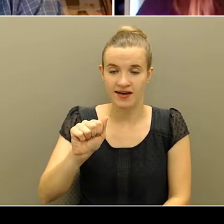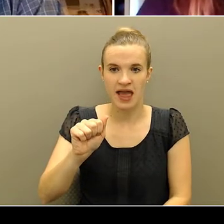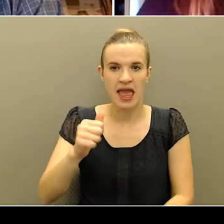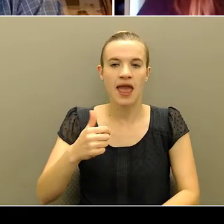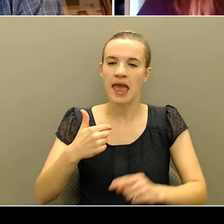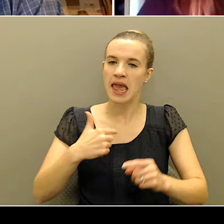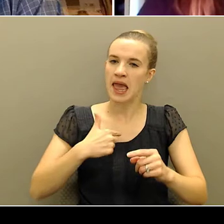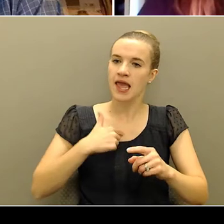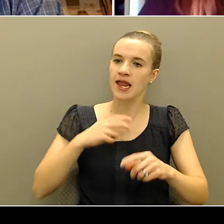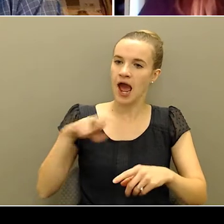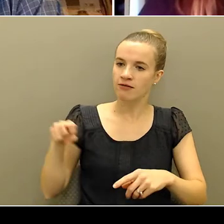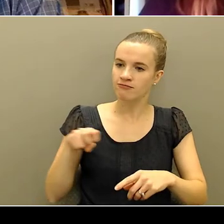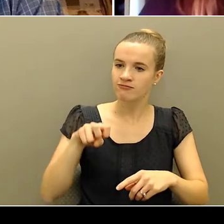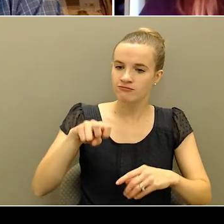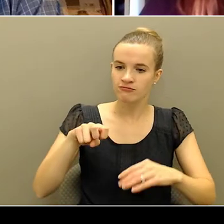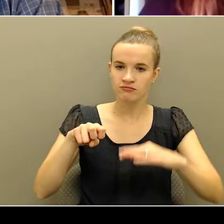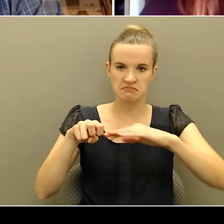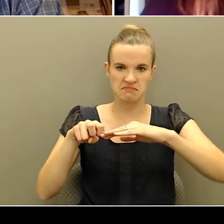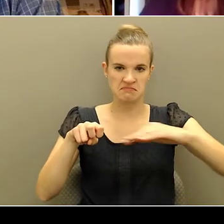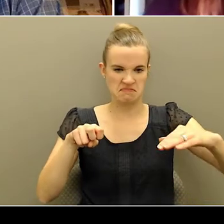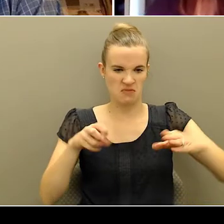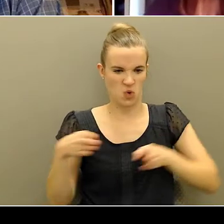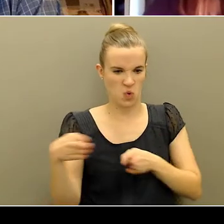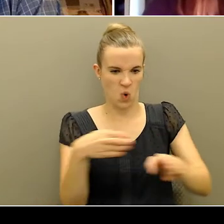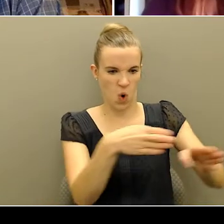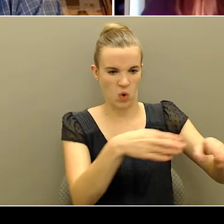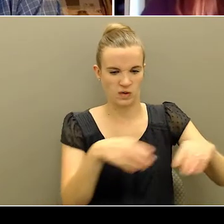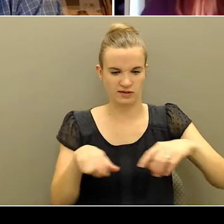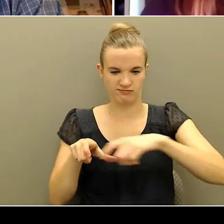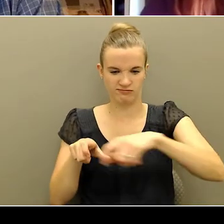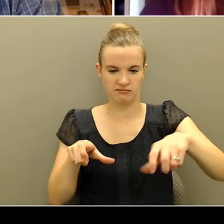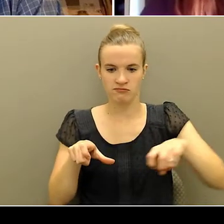been raining. And so there's these huge puddles that I knew were going to be